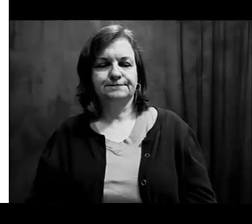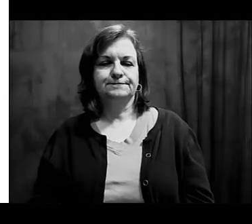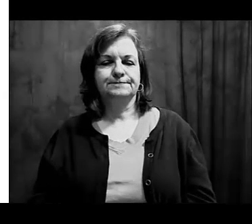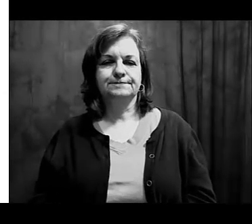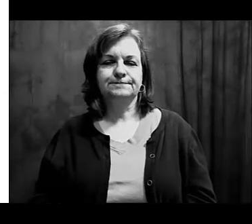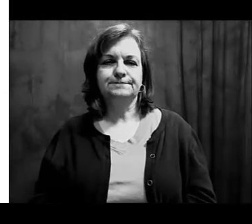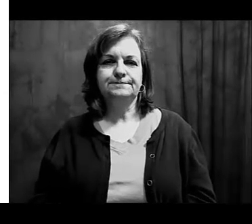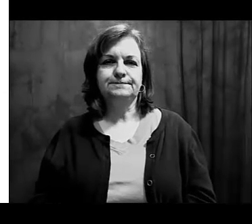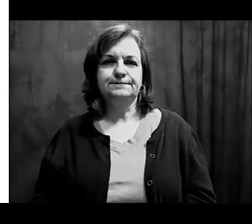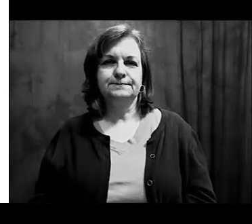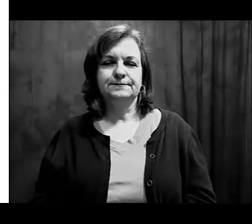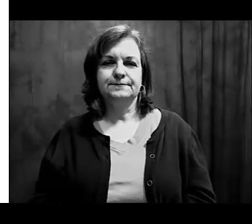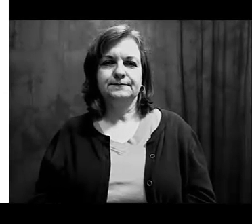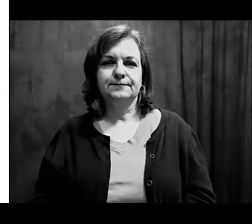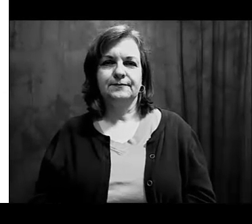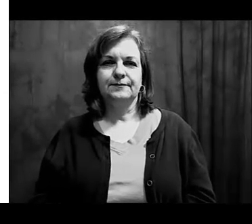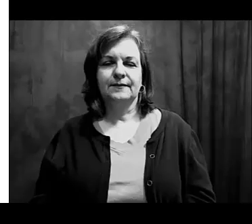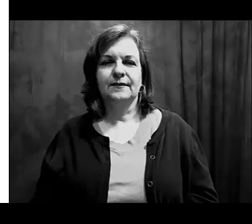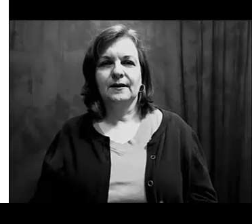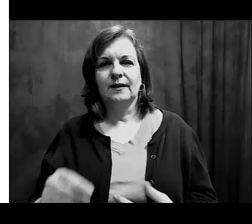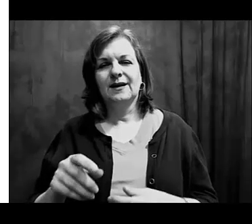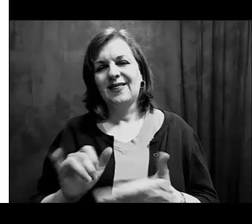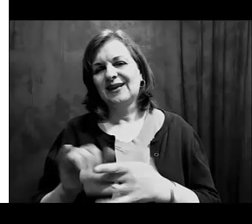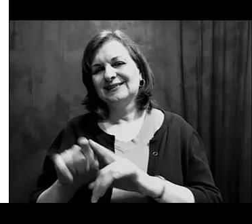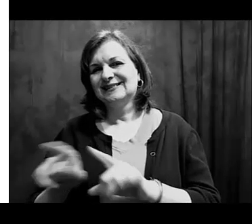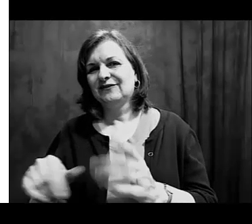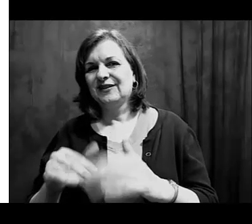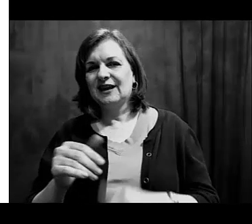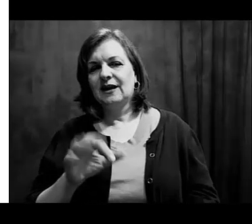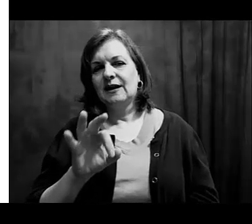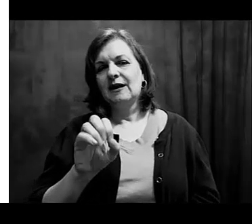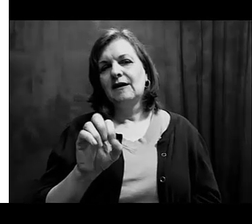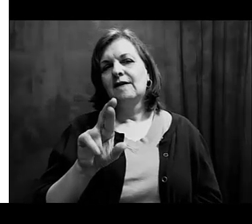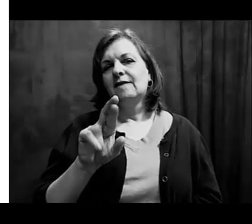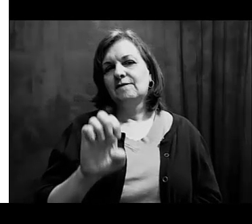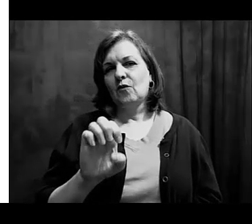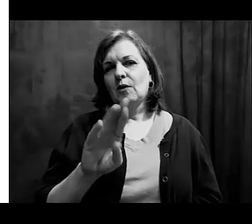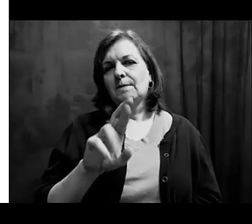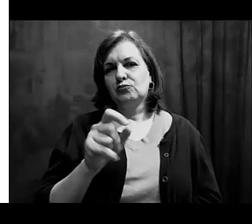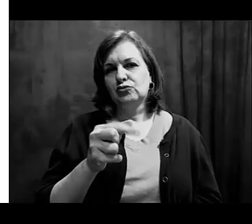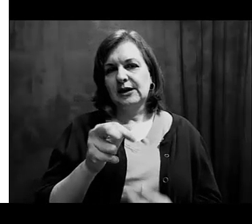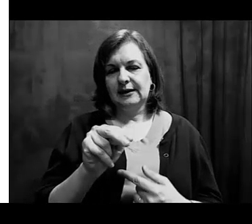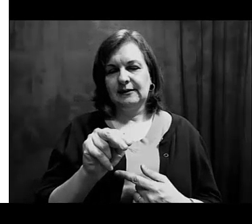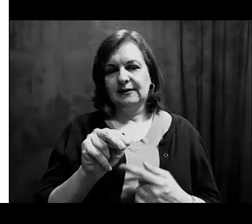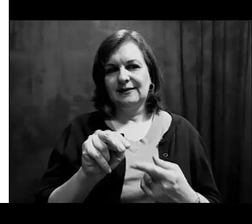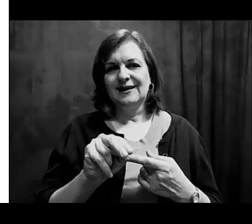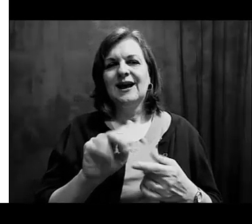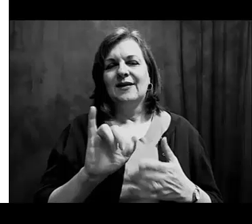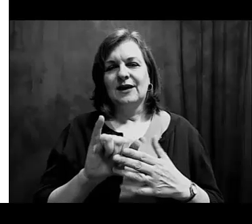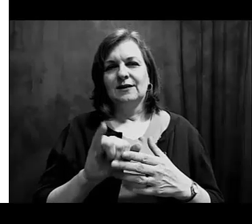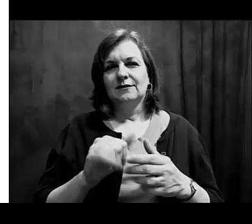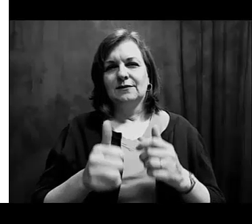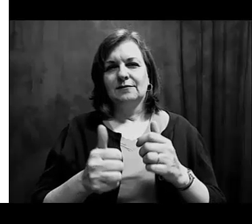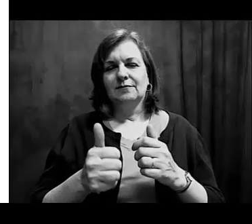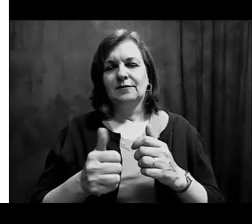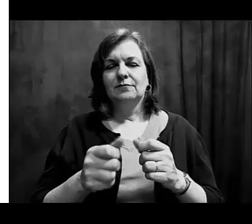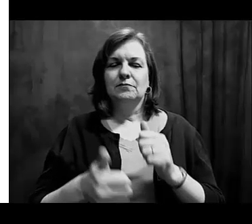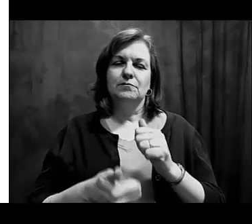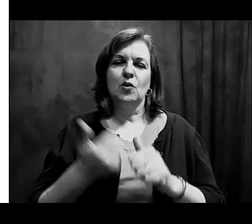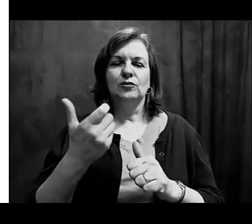different than we look at the forebrain where we'll see that being a large part of your cerebral hemisphere